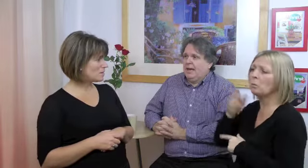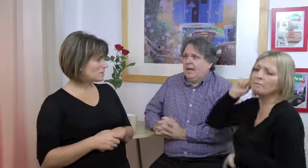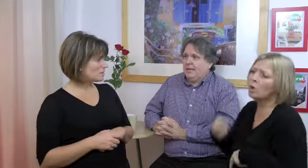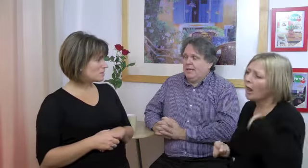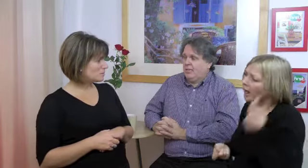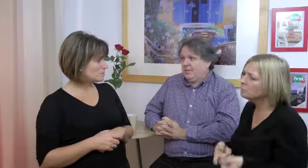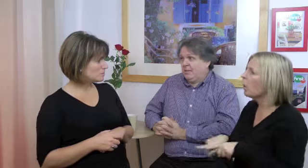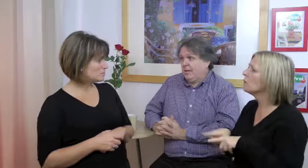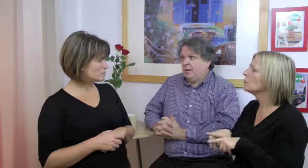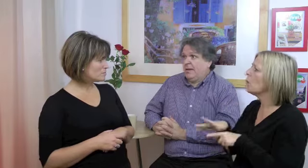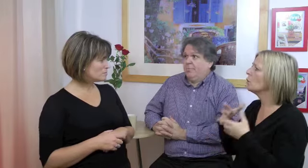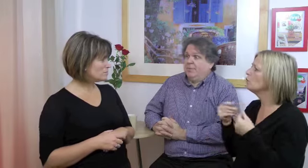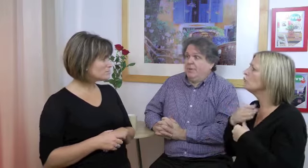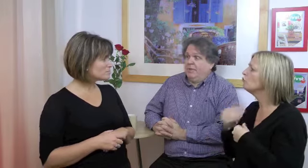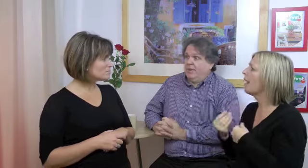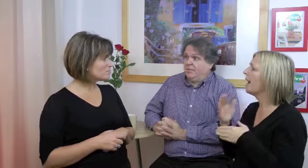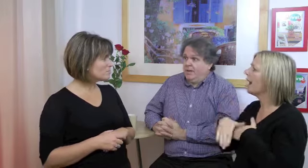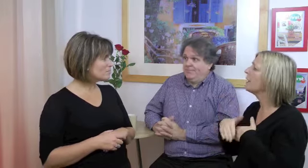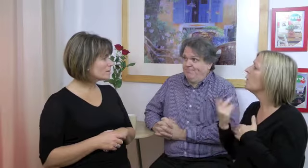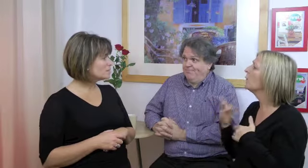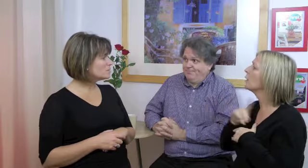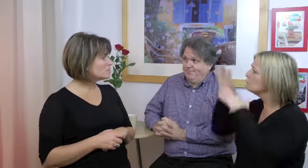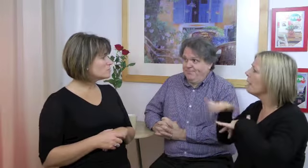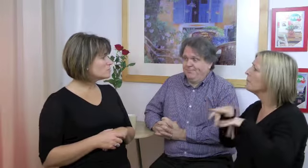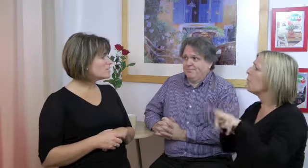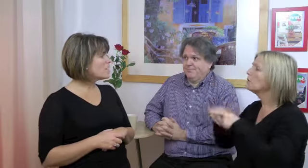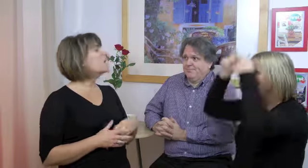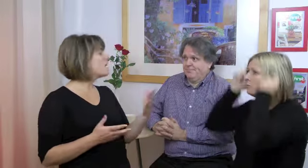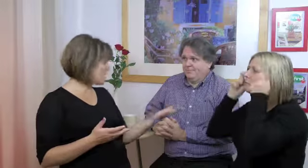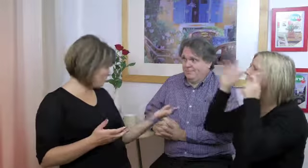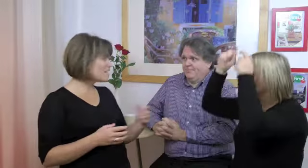and then he wears a skull cap over that as well.